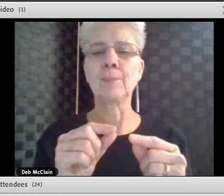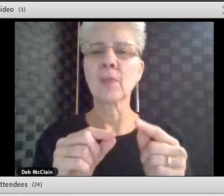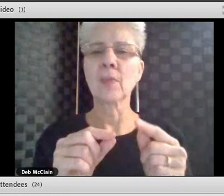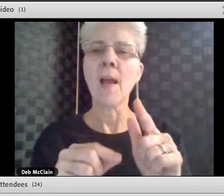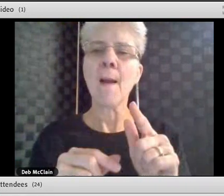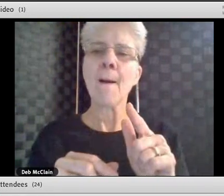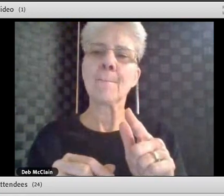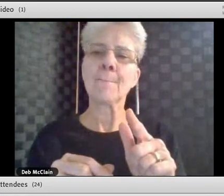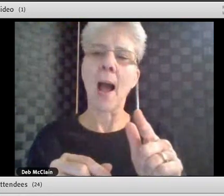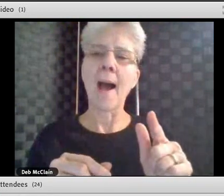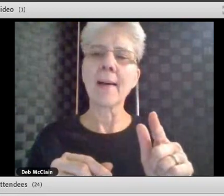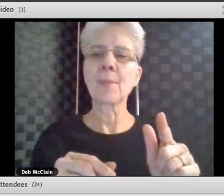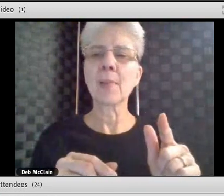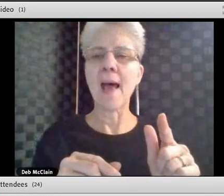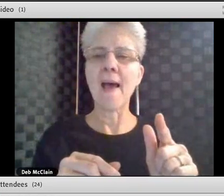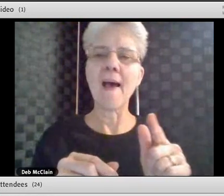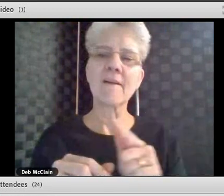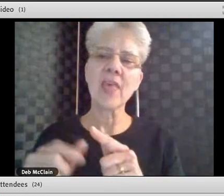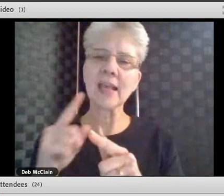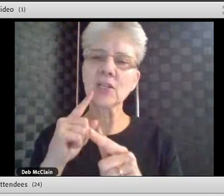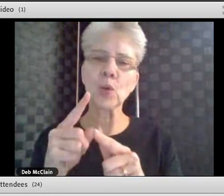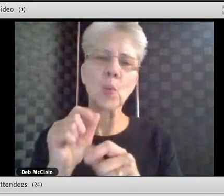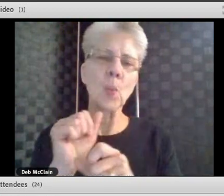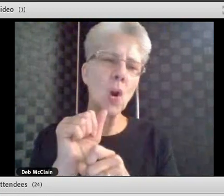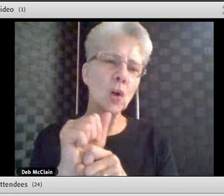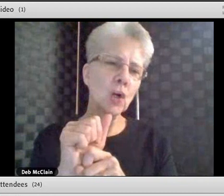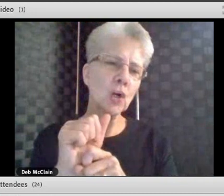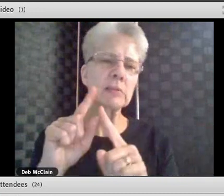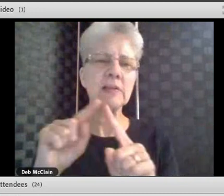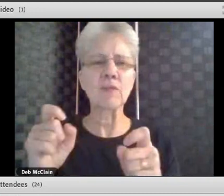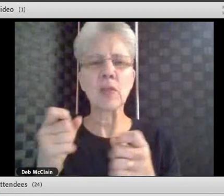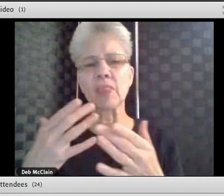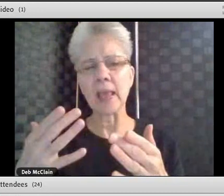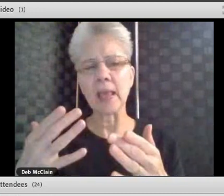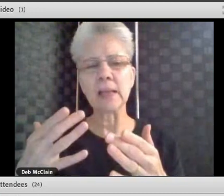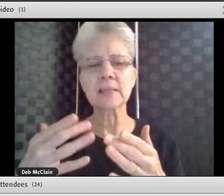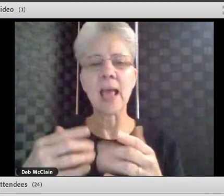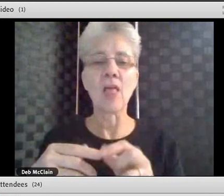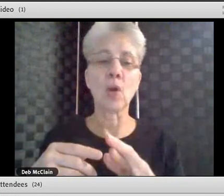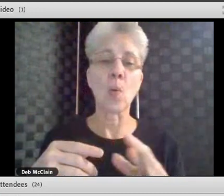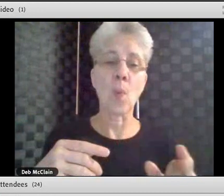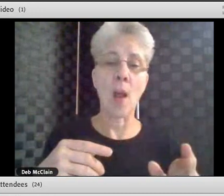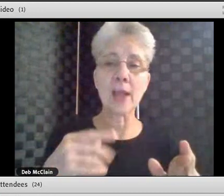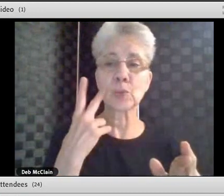They can get information on different things. In this bottom right, you can see these are people